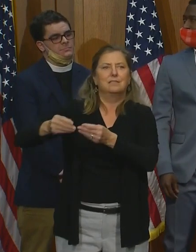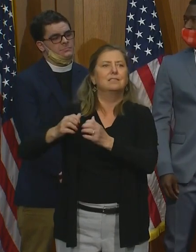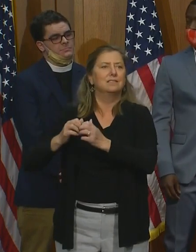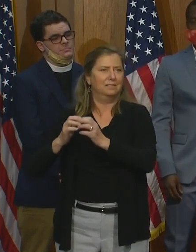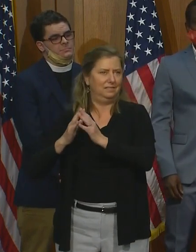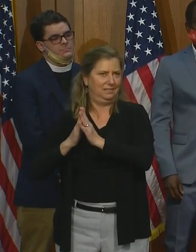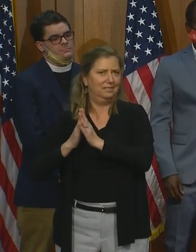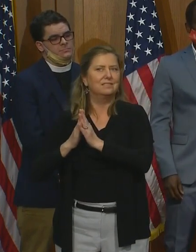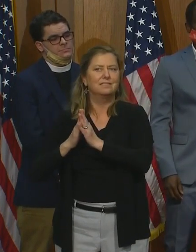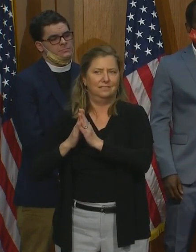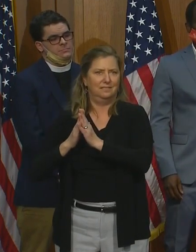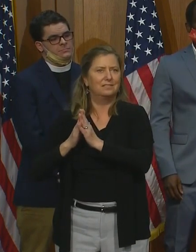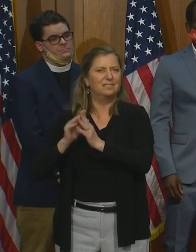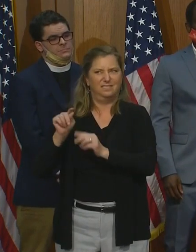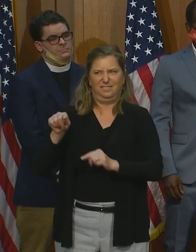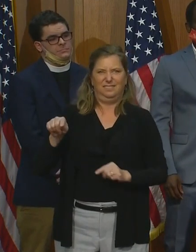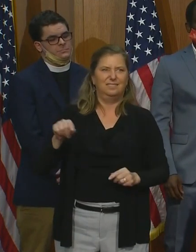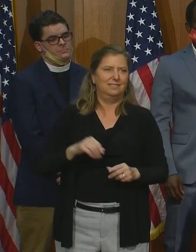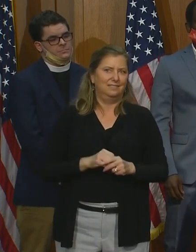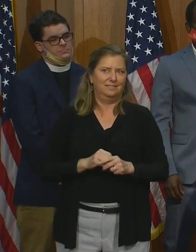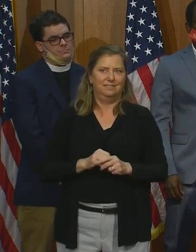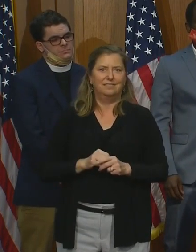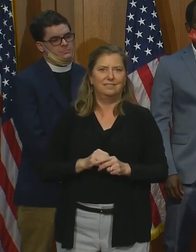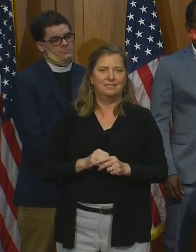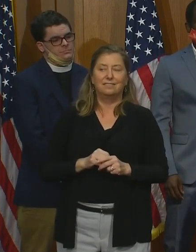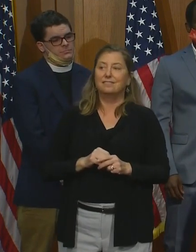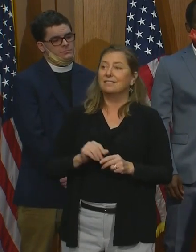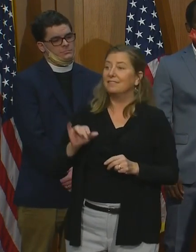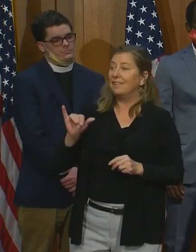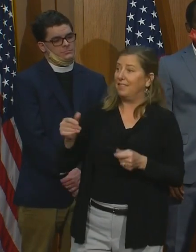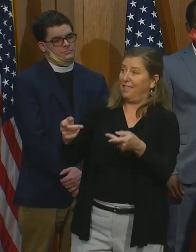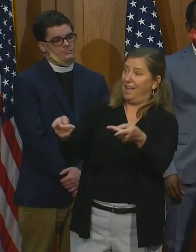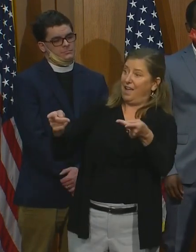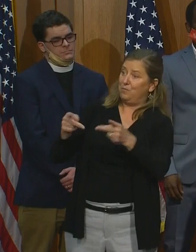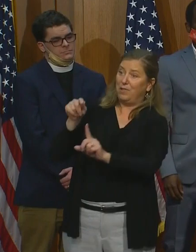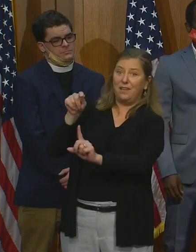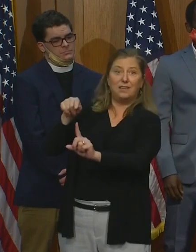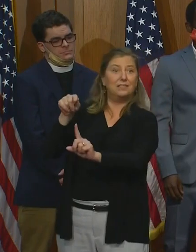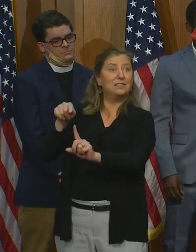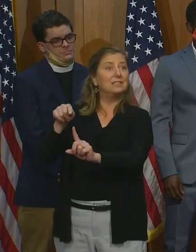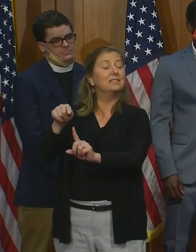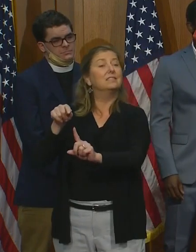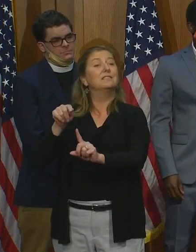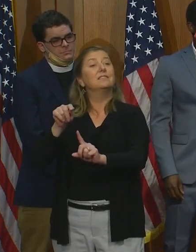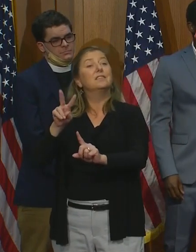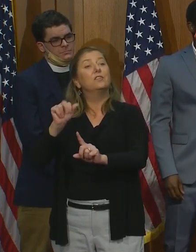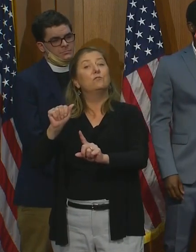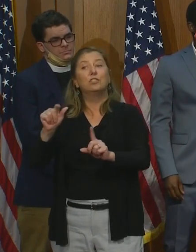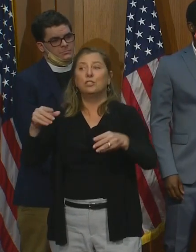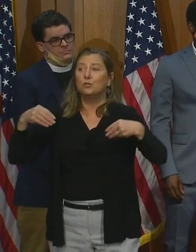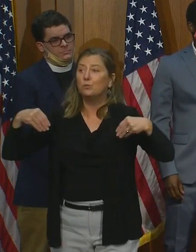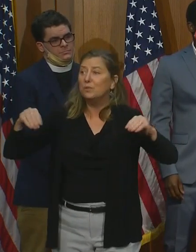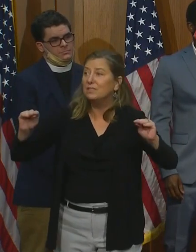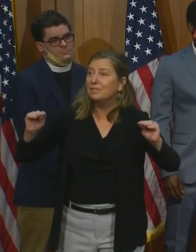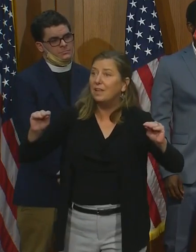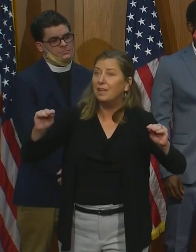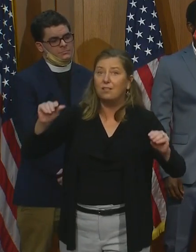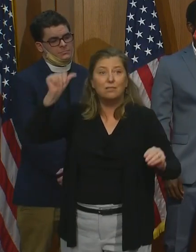MARKETS. WAS COMING TO LIGHT. A